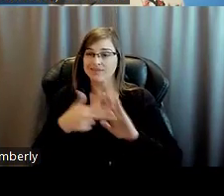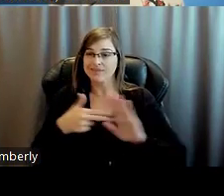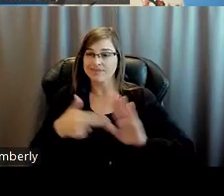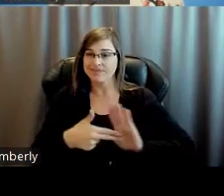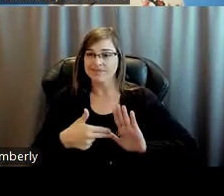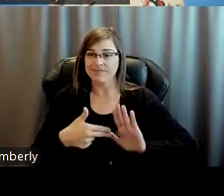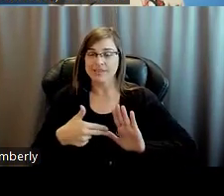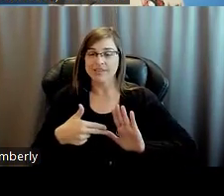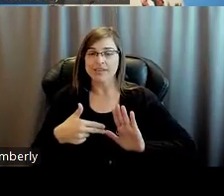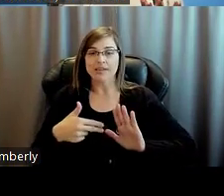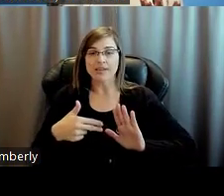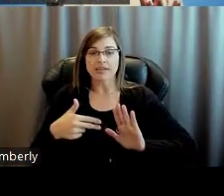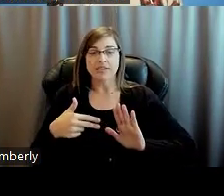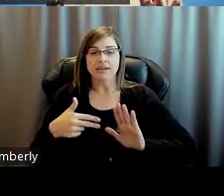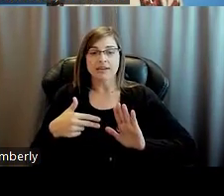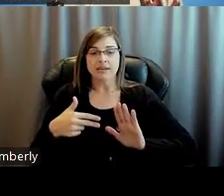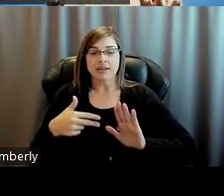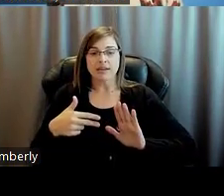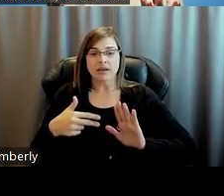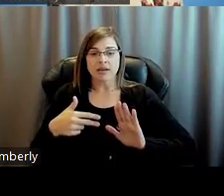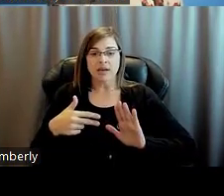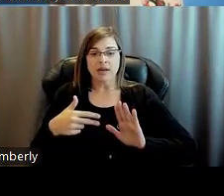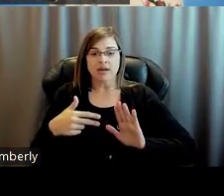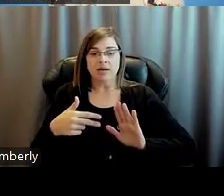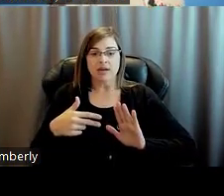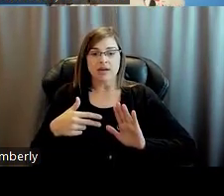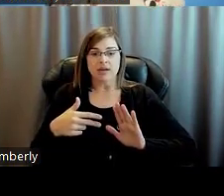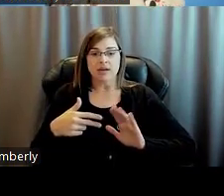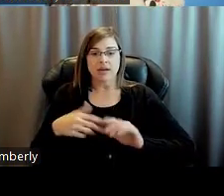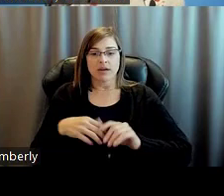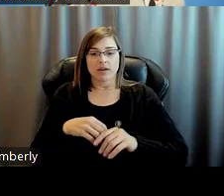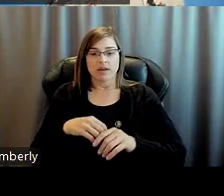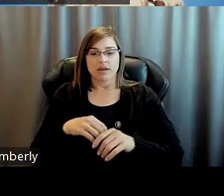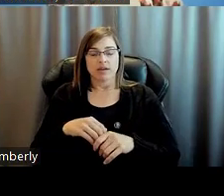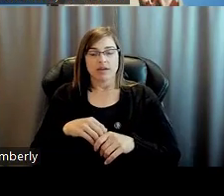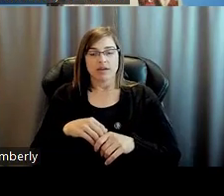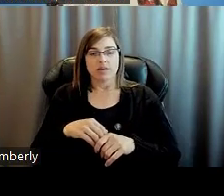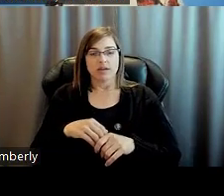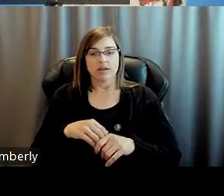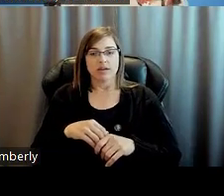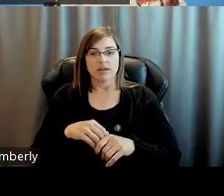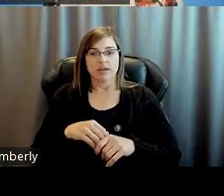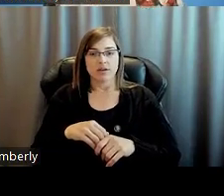the outline that the presenters will .. .